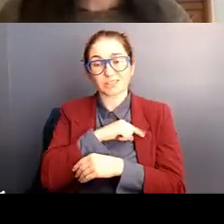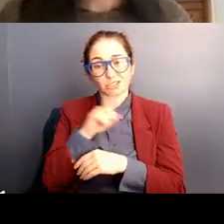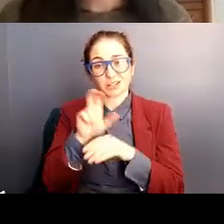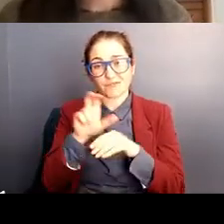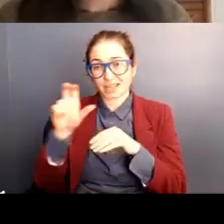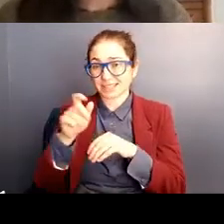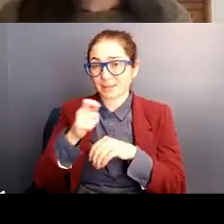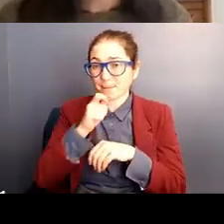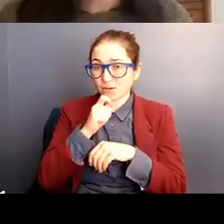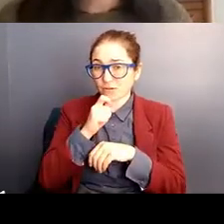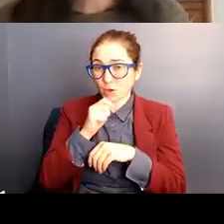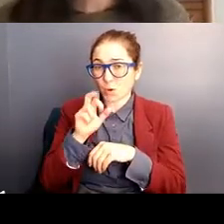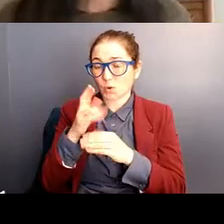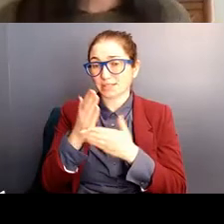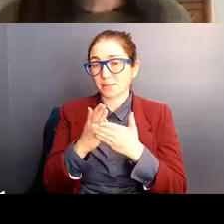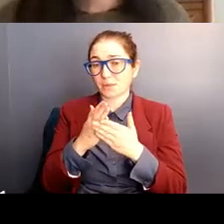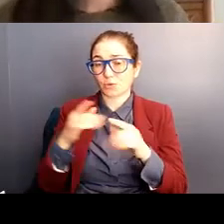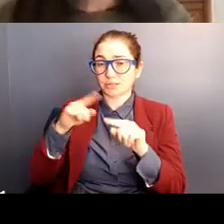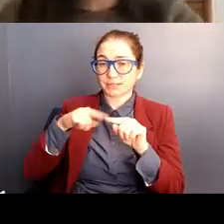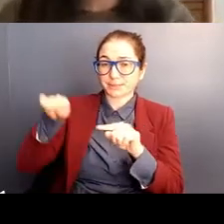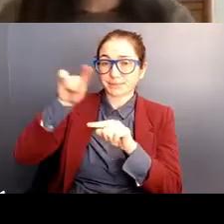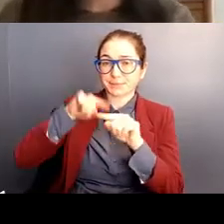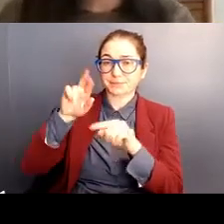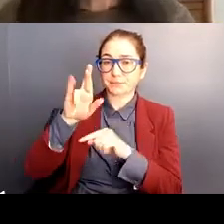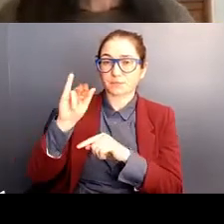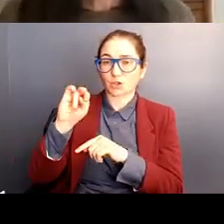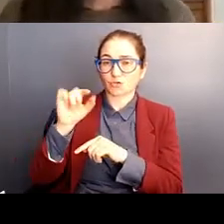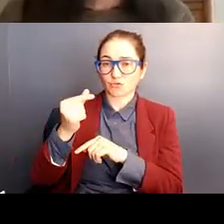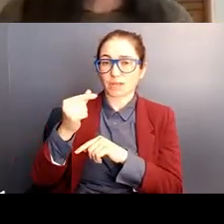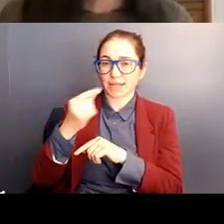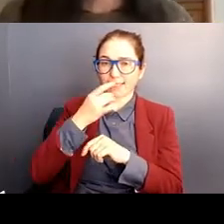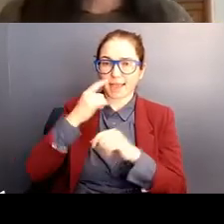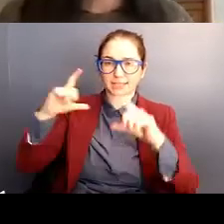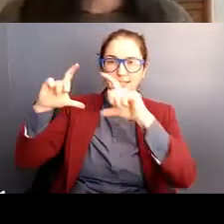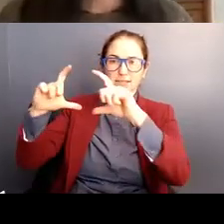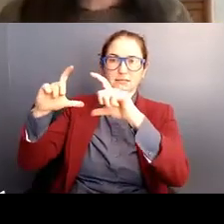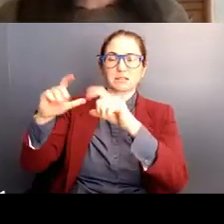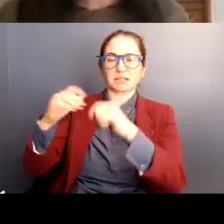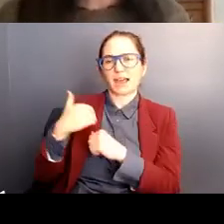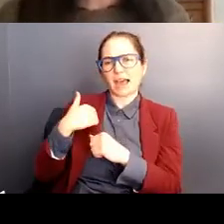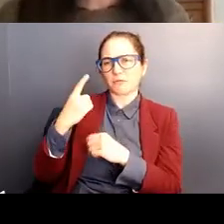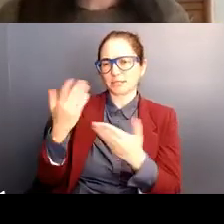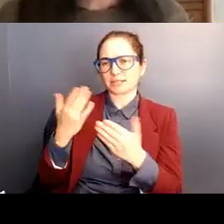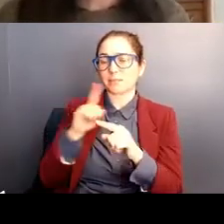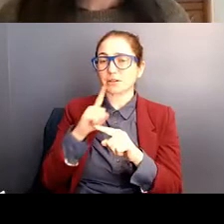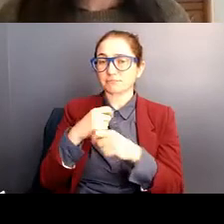getting some of those ring lights or I have a low tech light here. But just making sure that it's really easy for people to hear and